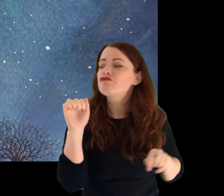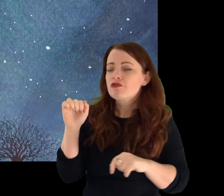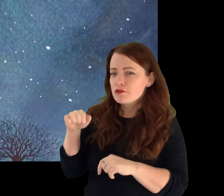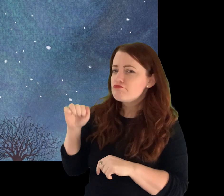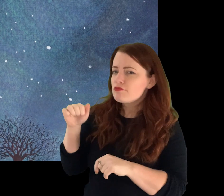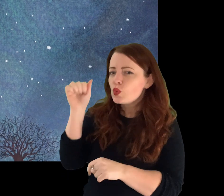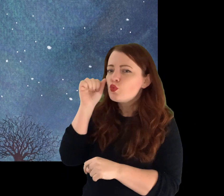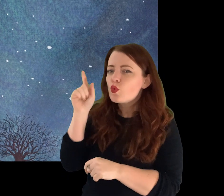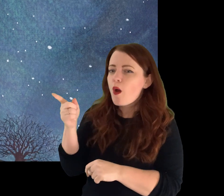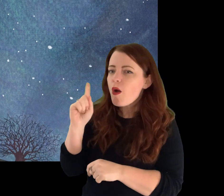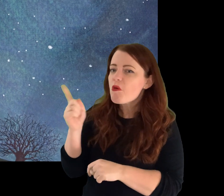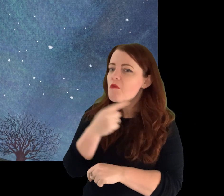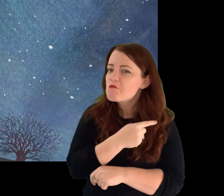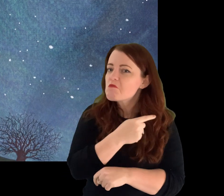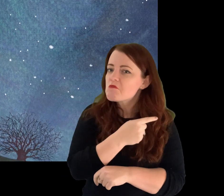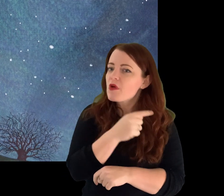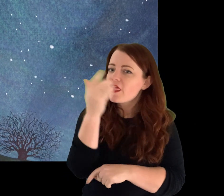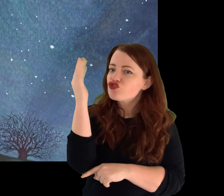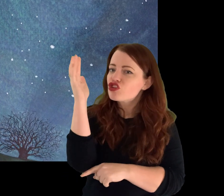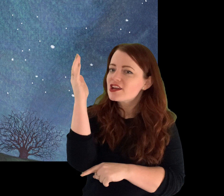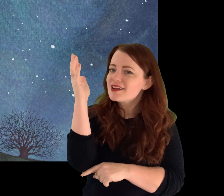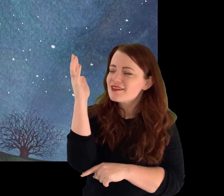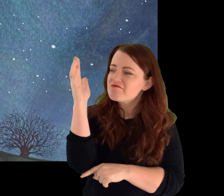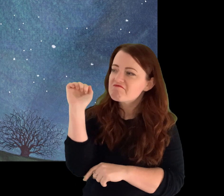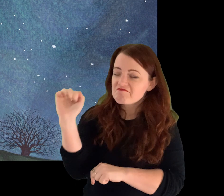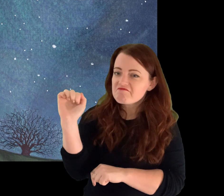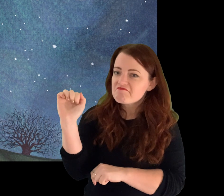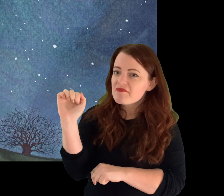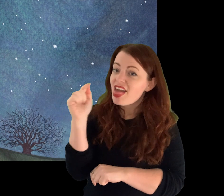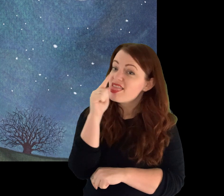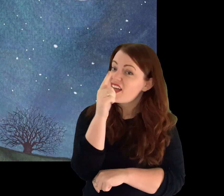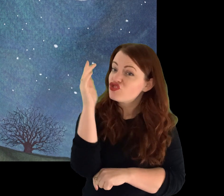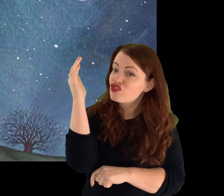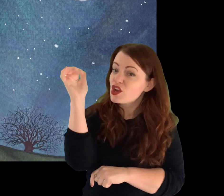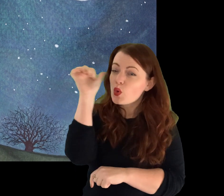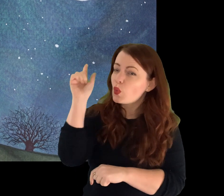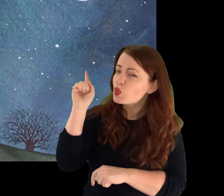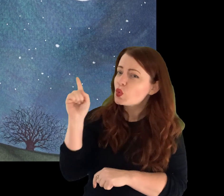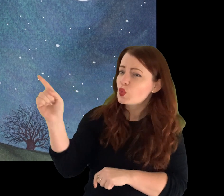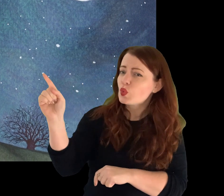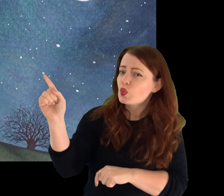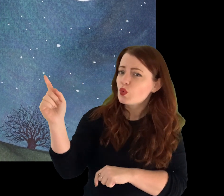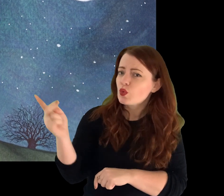“Yes, you know that tree And young friend that tree knows thee” Up, up, up…